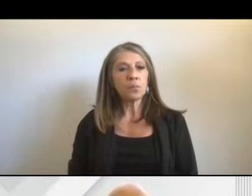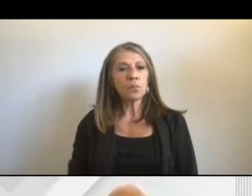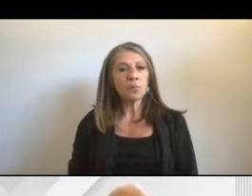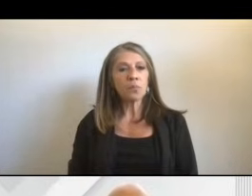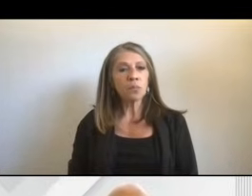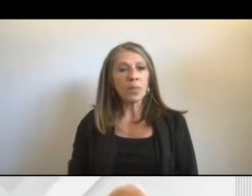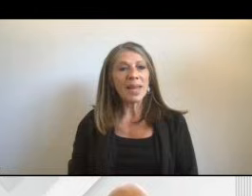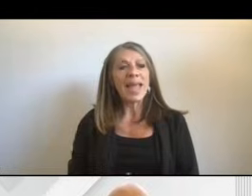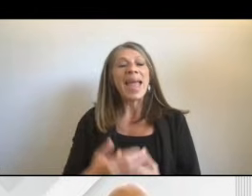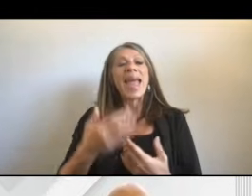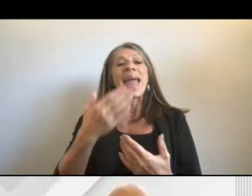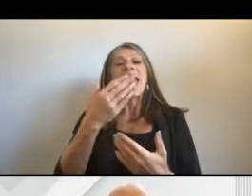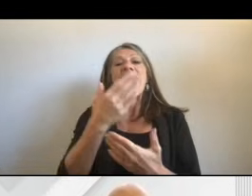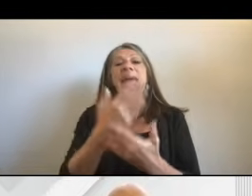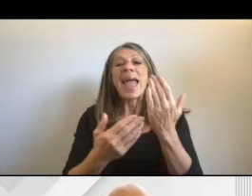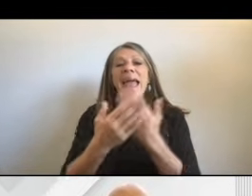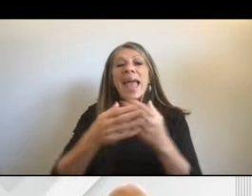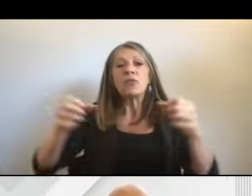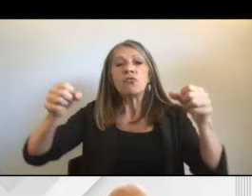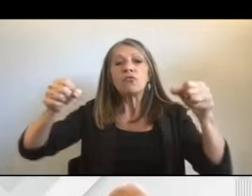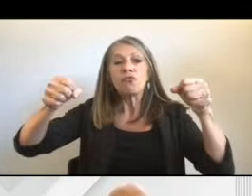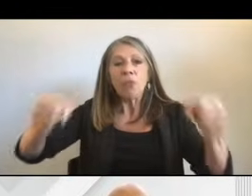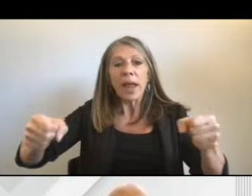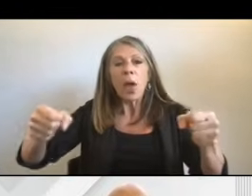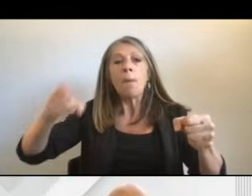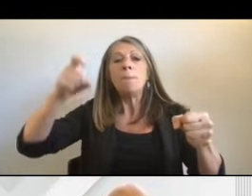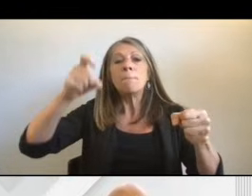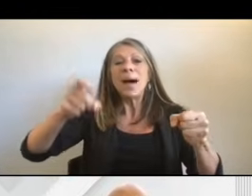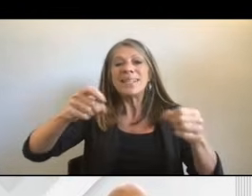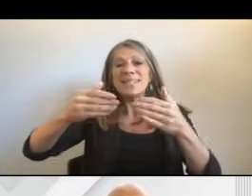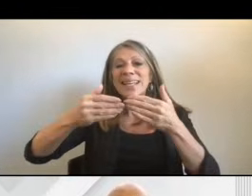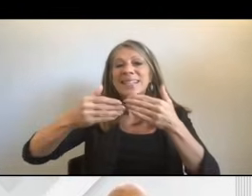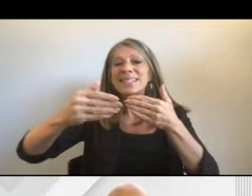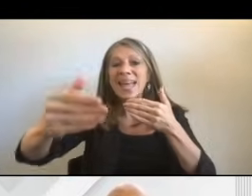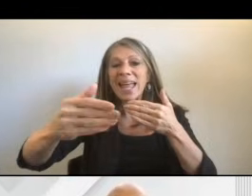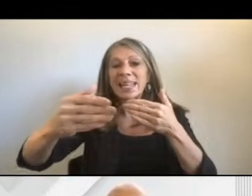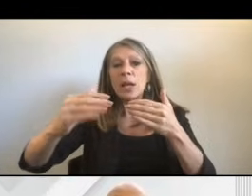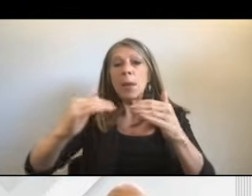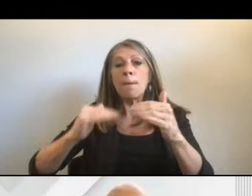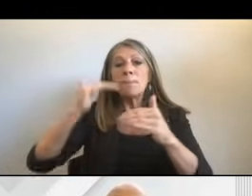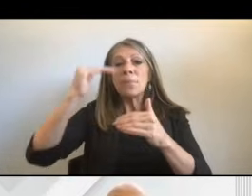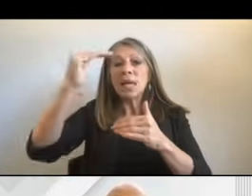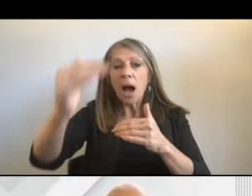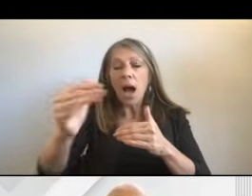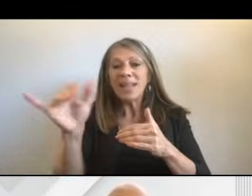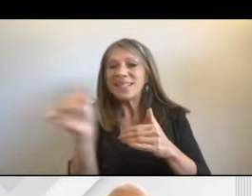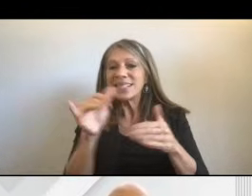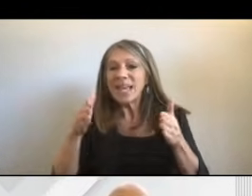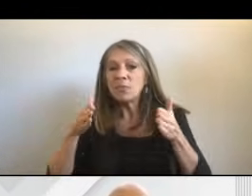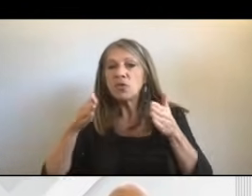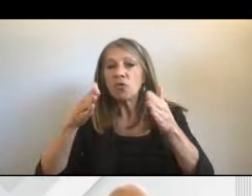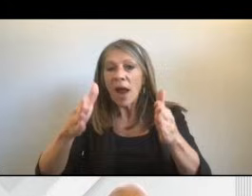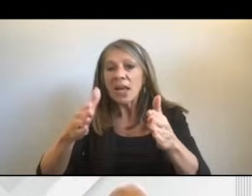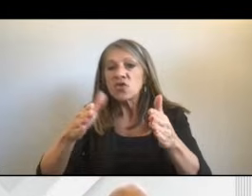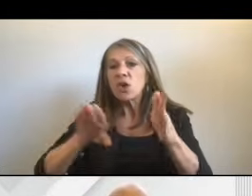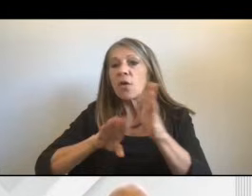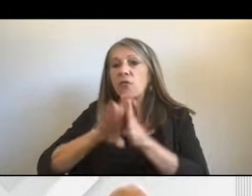Handrail gripping surfaces must extend beyond and in the same direction of ramp runs and stair flights.